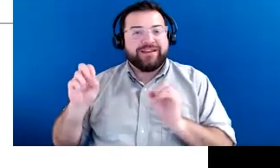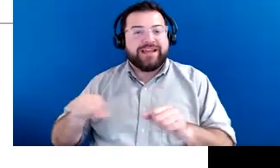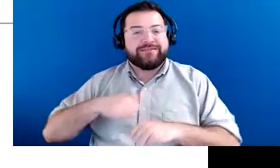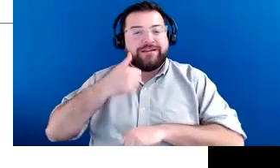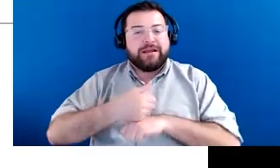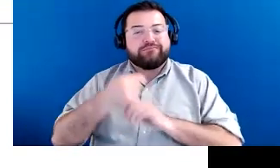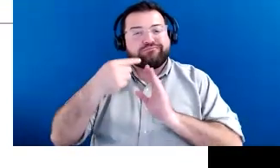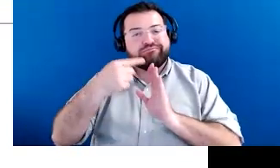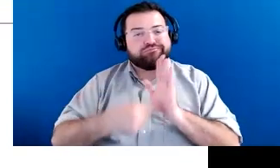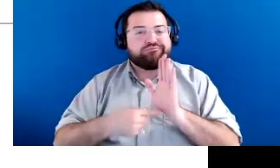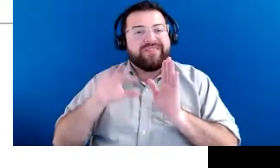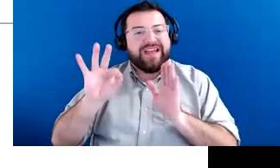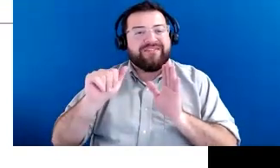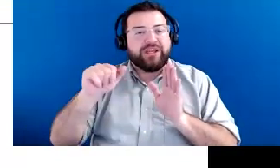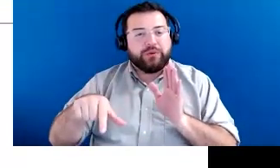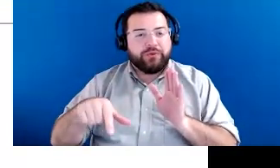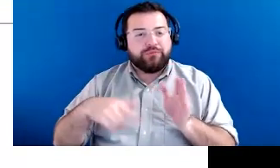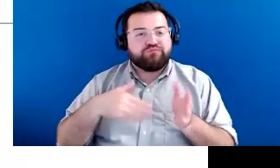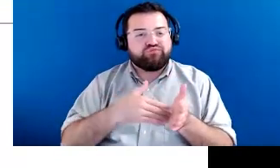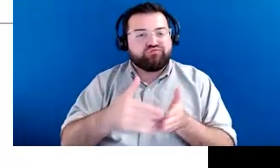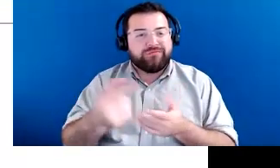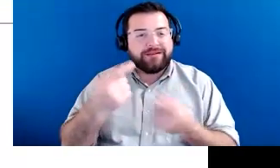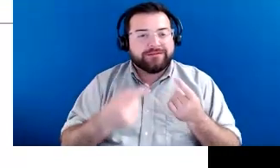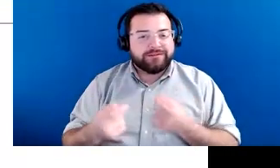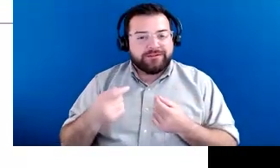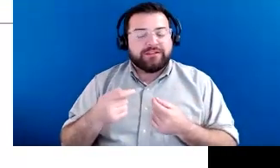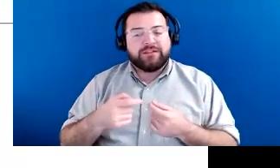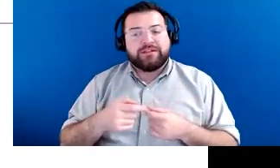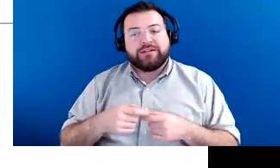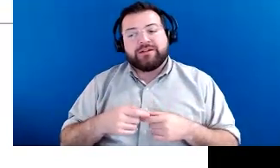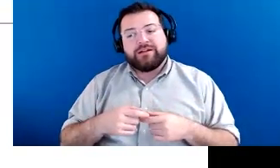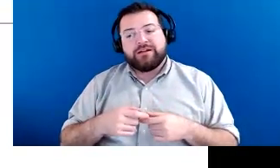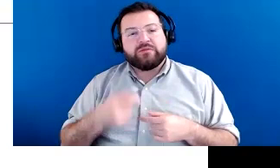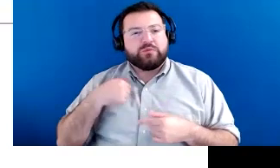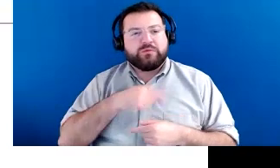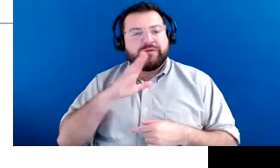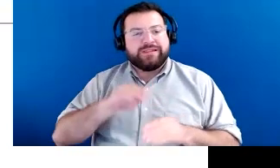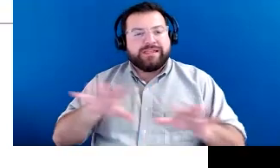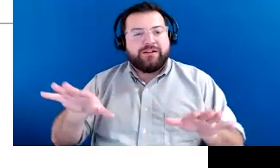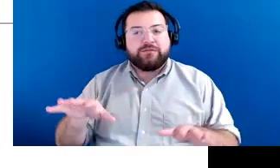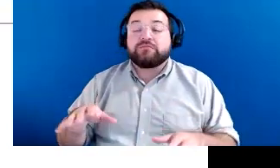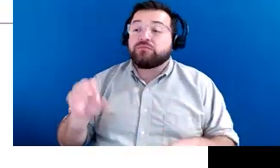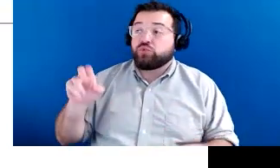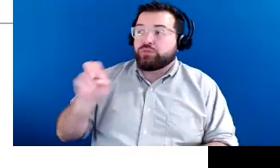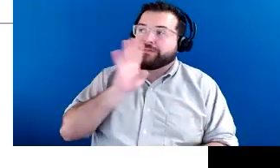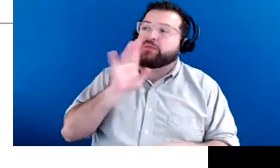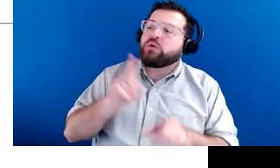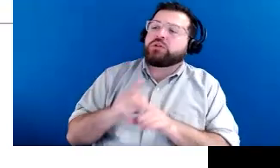document, which we plan to send out to everyone, all the participants. And we're here to support you and help you along